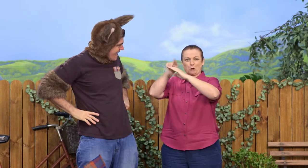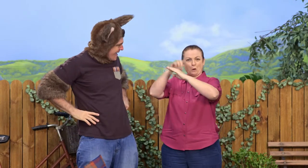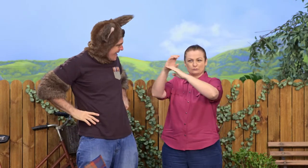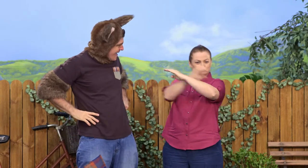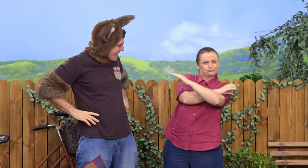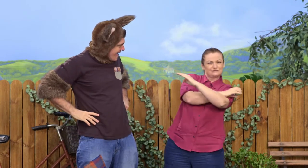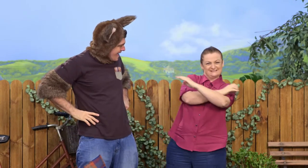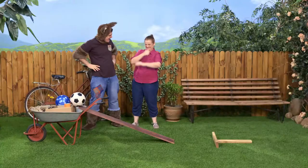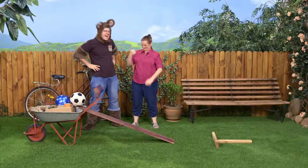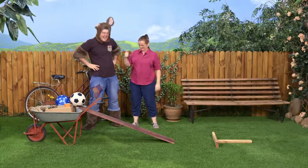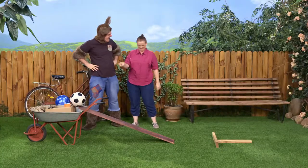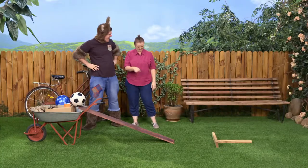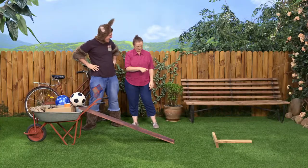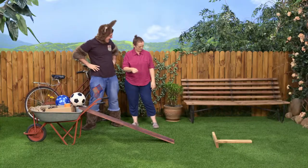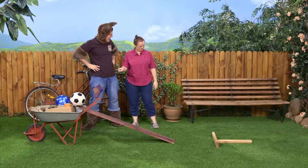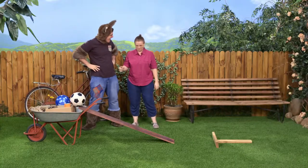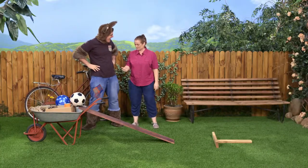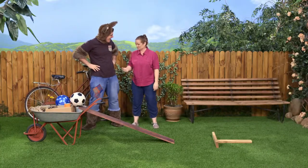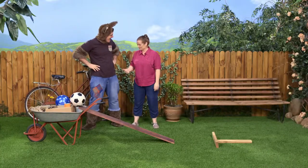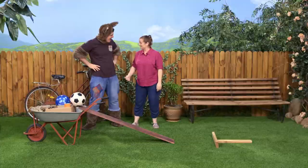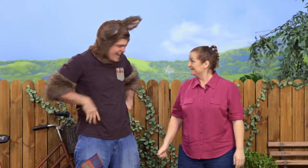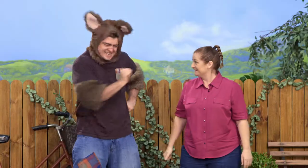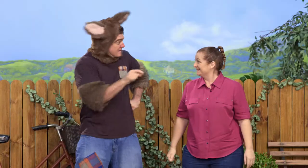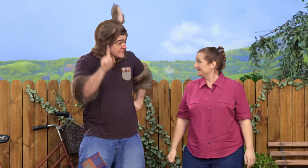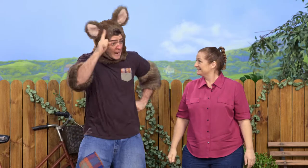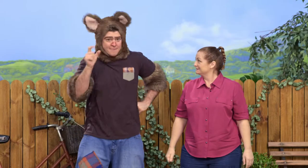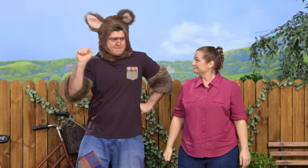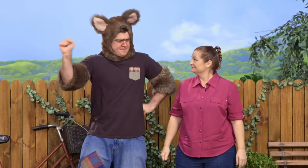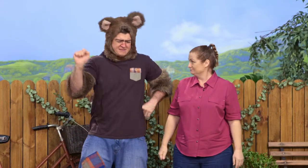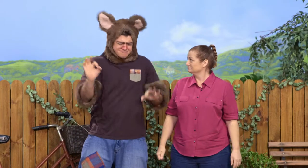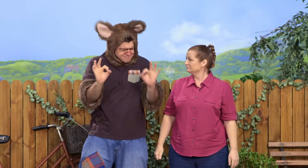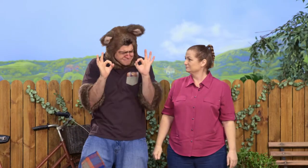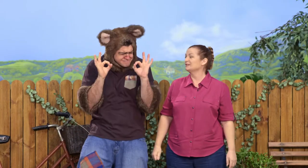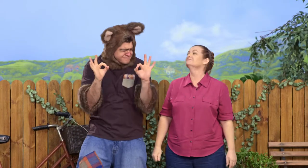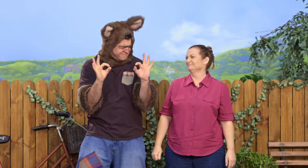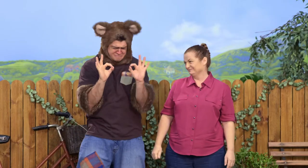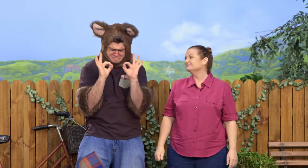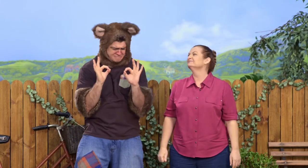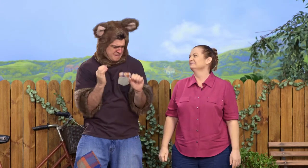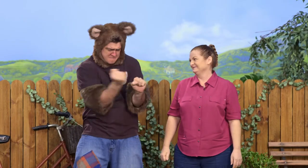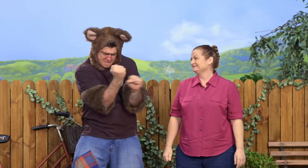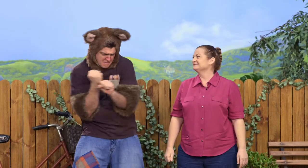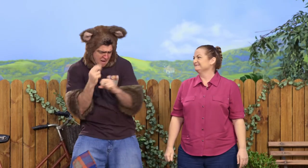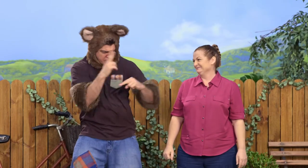and that the ball will roll down it, so that's great. Yeah. Skip's marble run was so good, the way he made it.